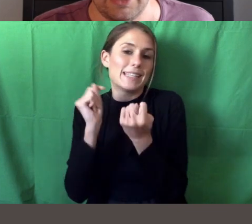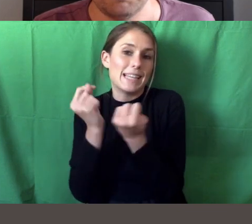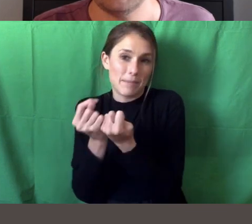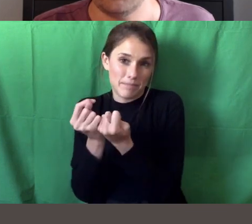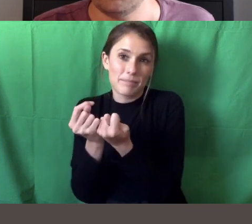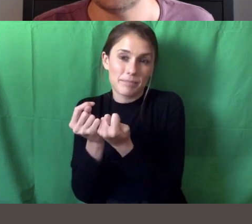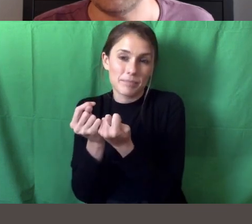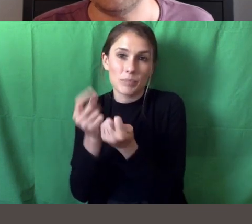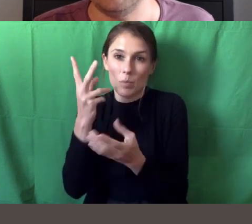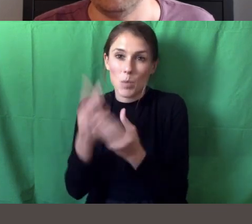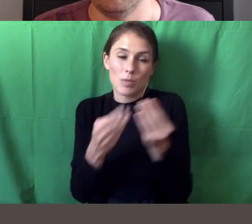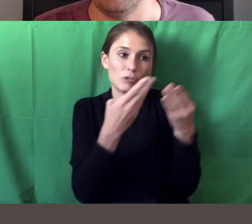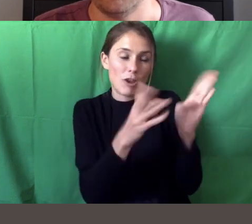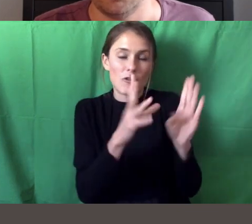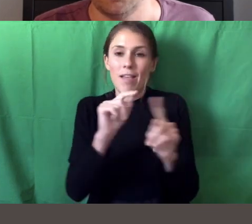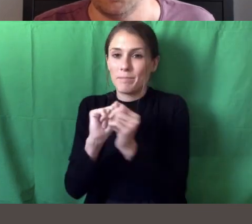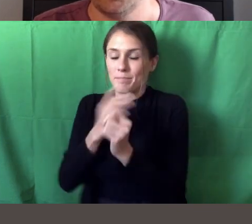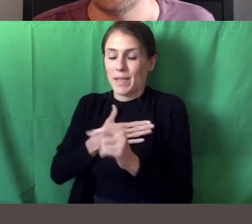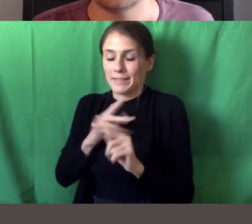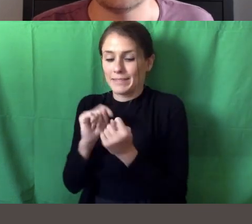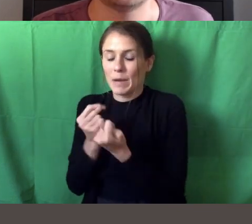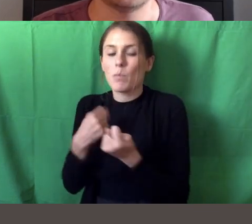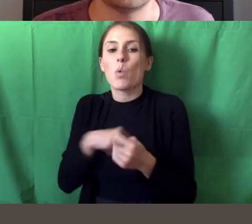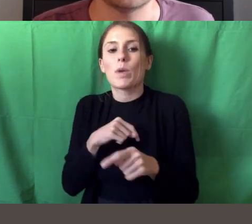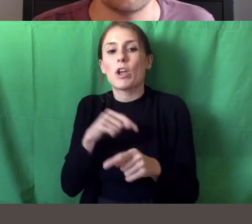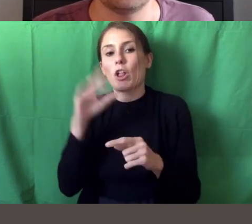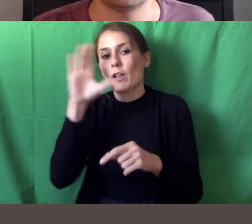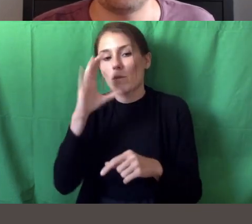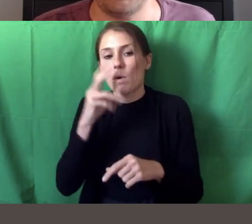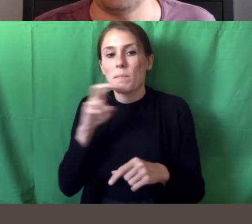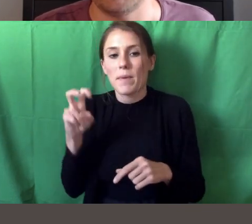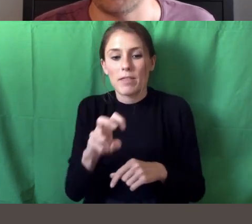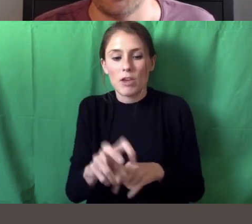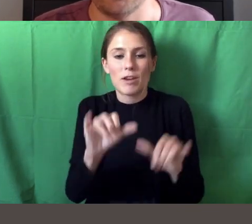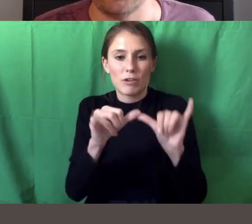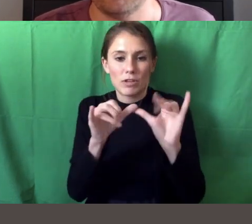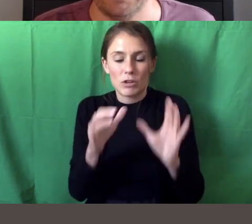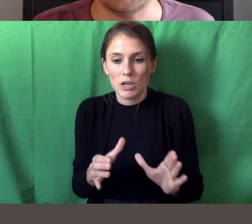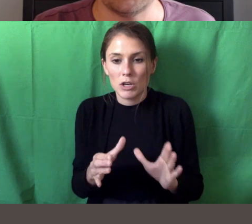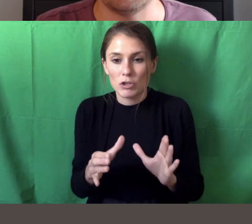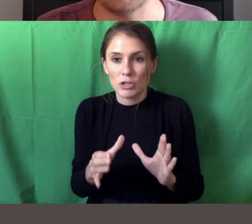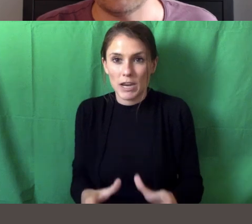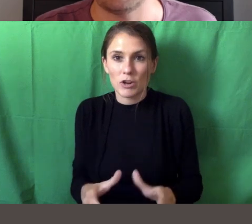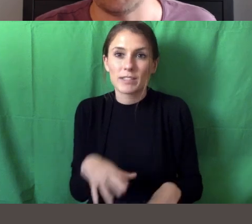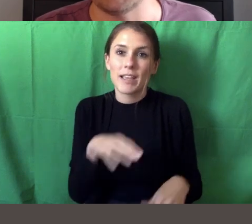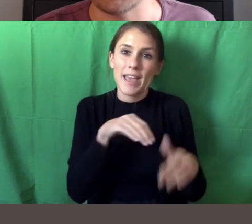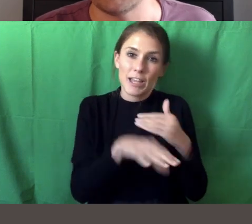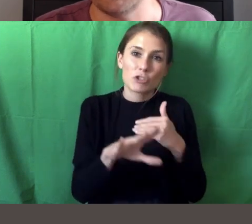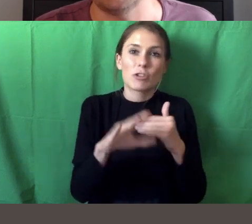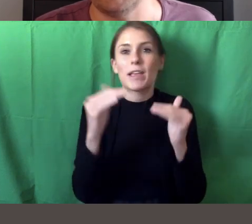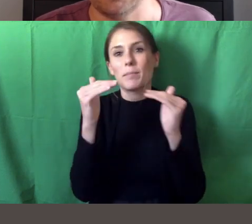Both Canonical in general, but also my team. We are looking for a couple of Python engineers